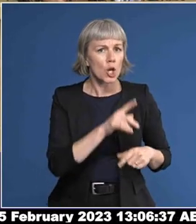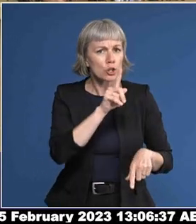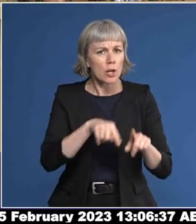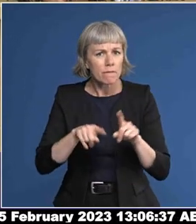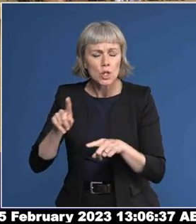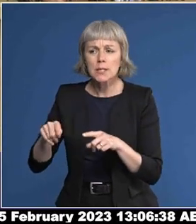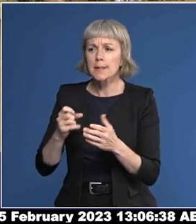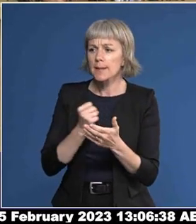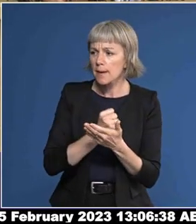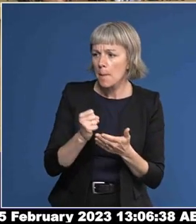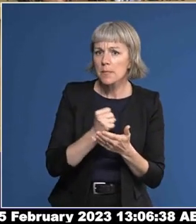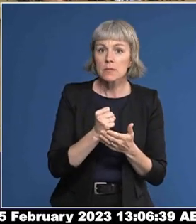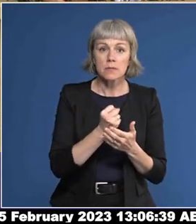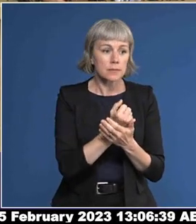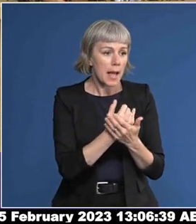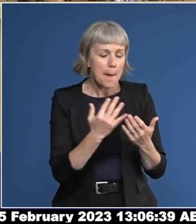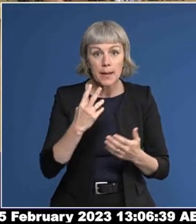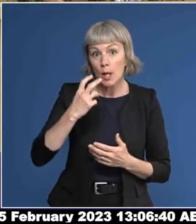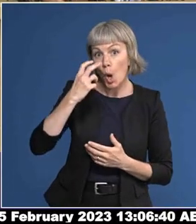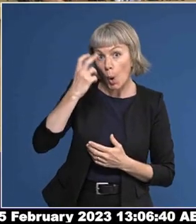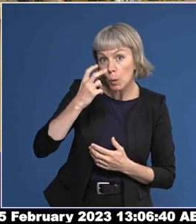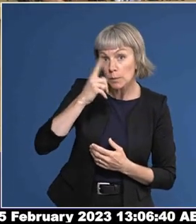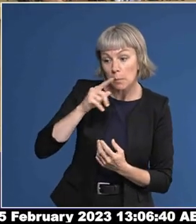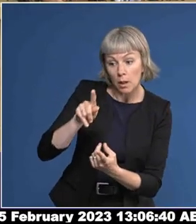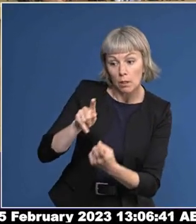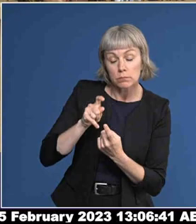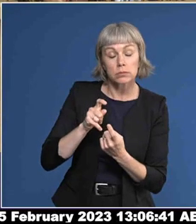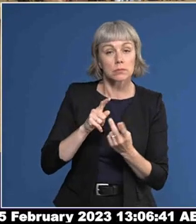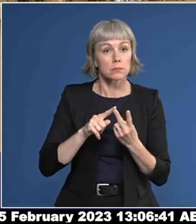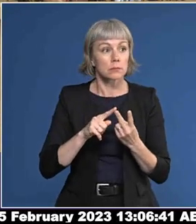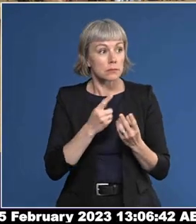number of older Australians we might employ, you know, there's - there's a range of